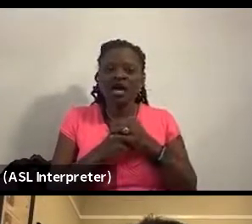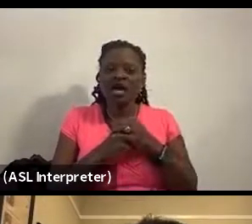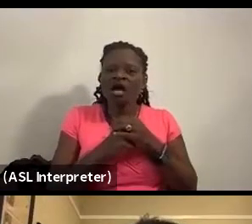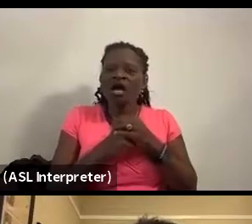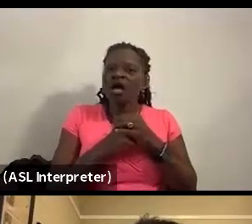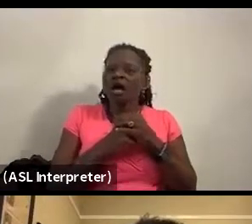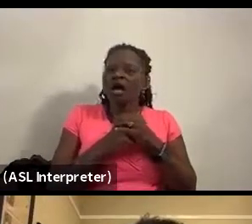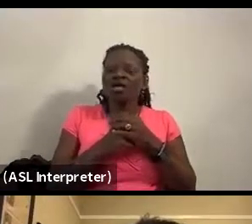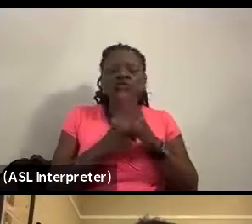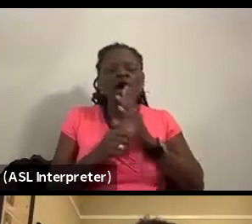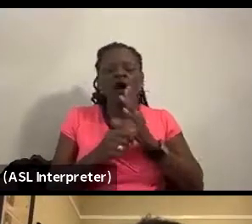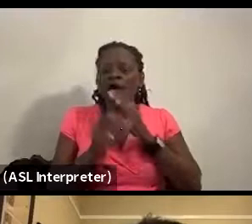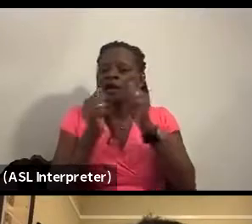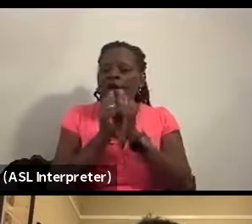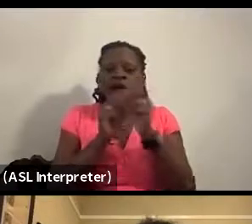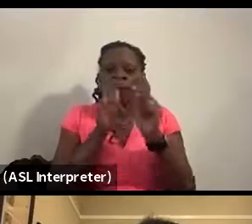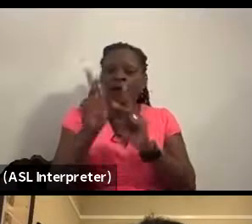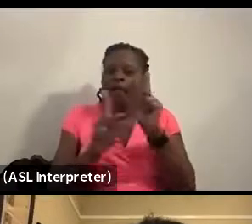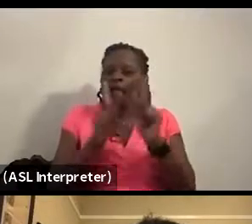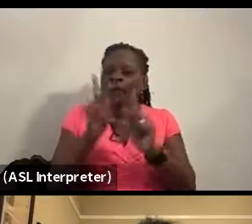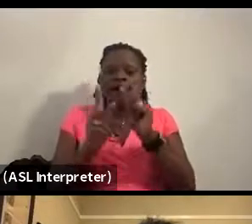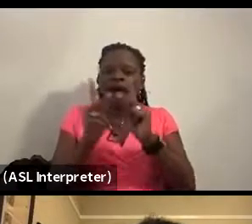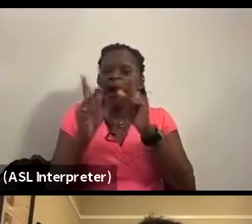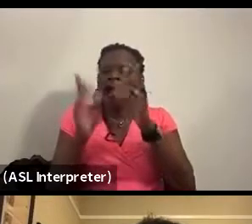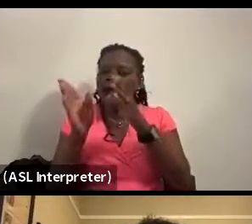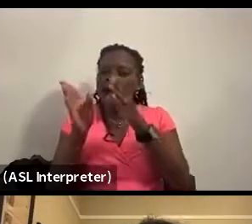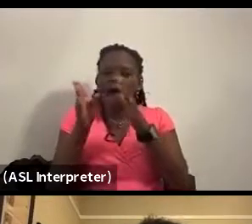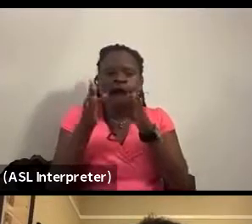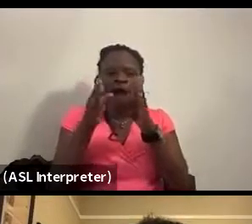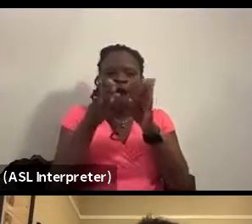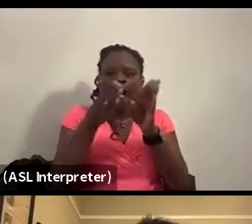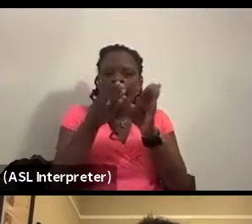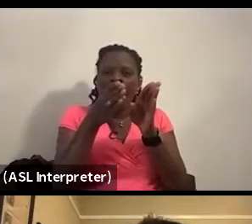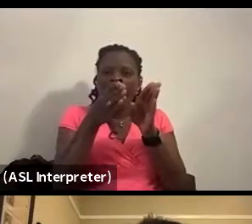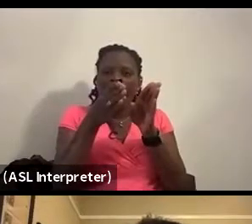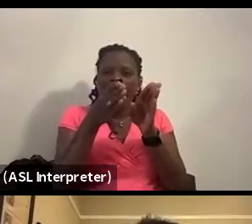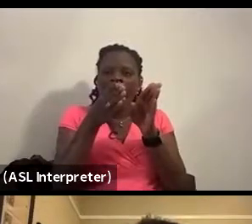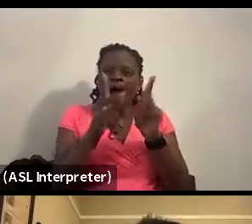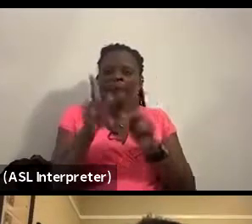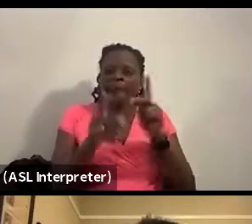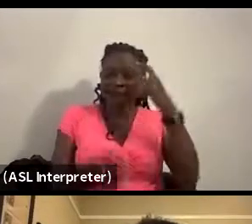hey, there's an event here, I'm going to get vaccinated today. It really is the power of community